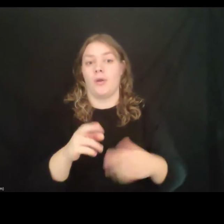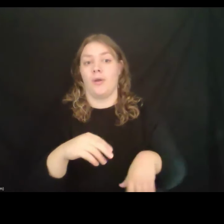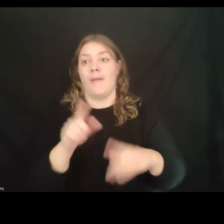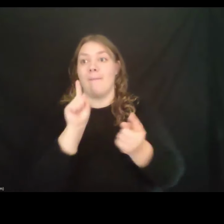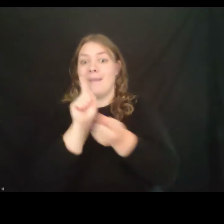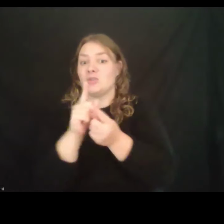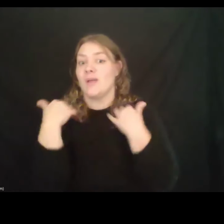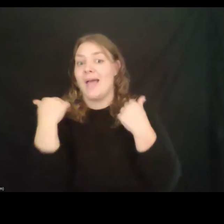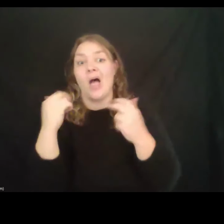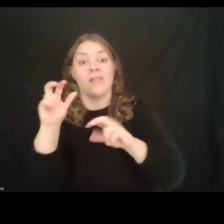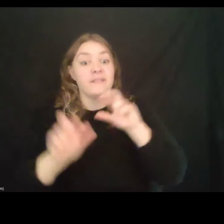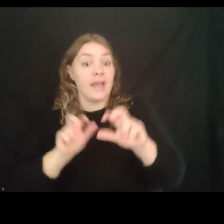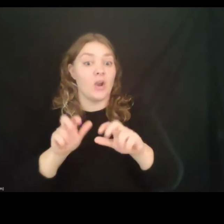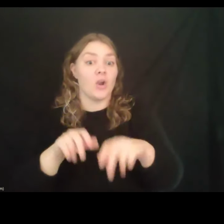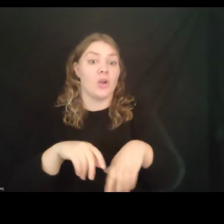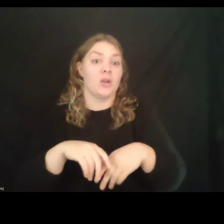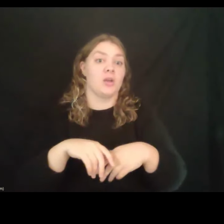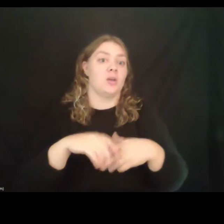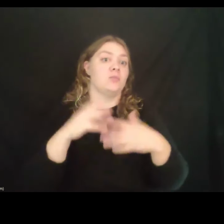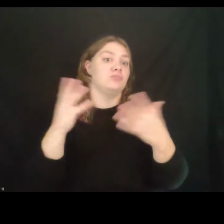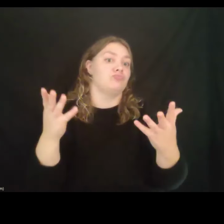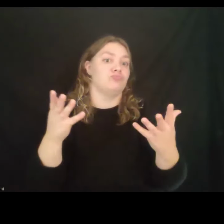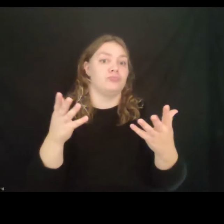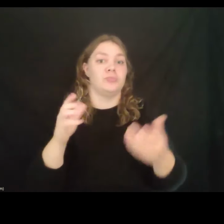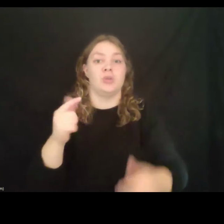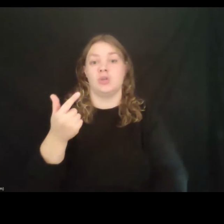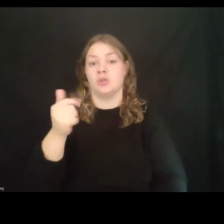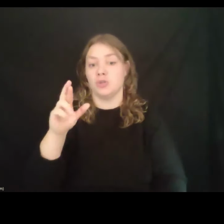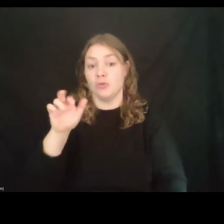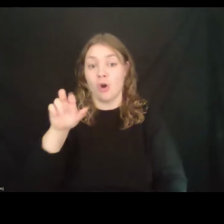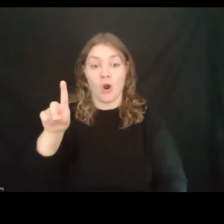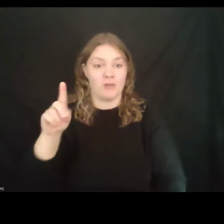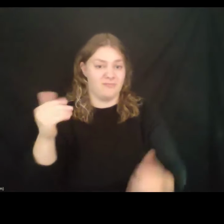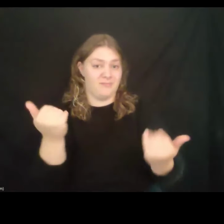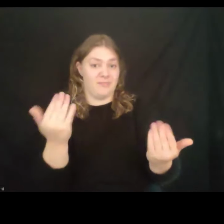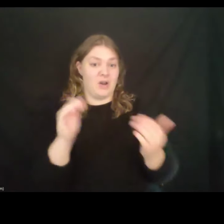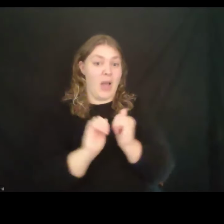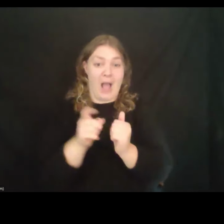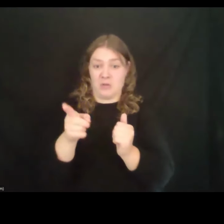fair uh so we're going to be I mean Gerard I don't know how he does it but like last weekend she was